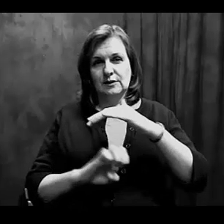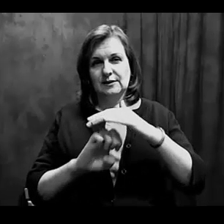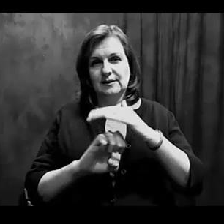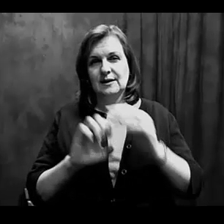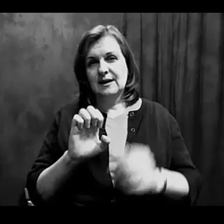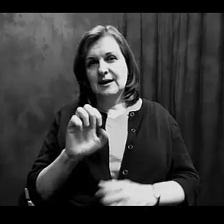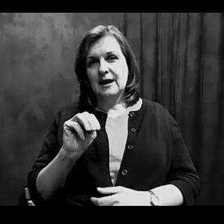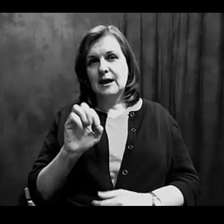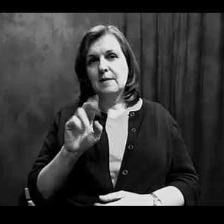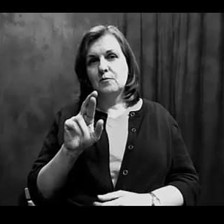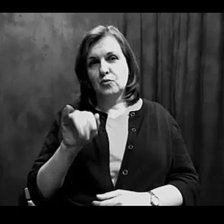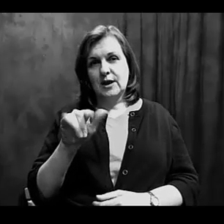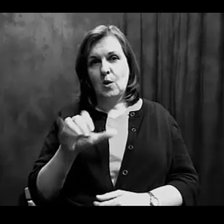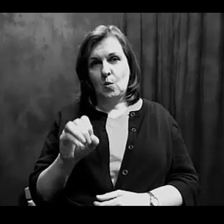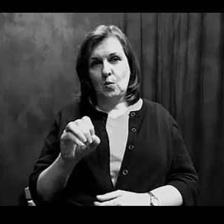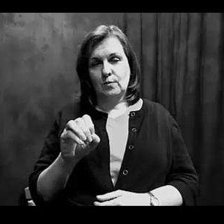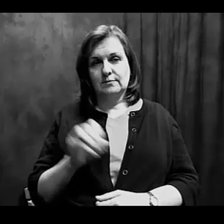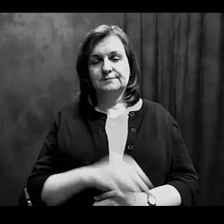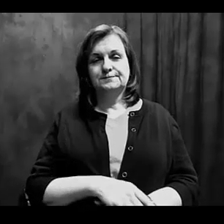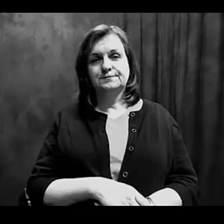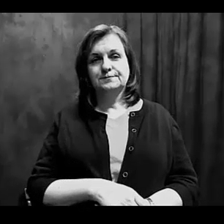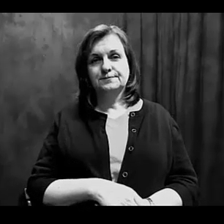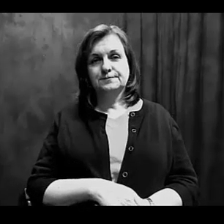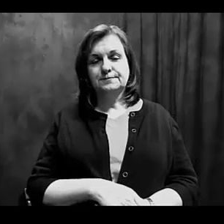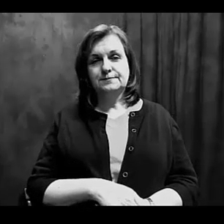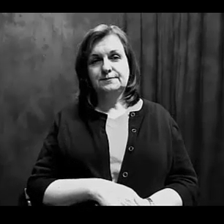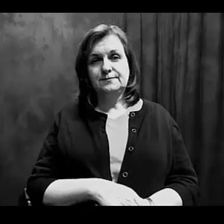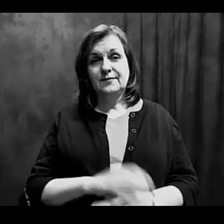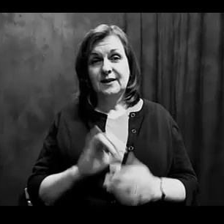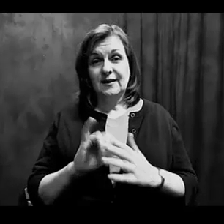a new embryo